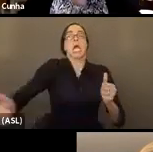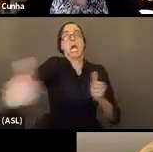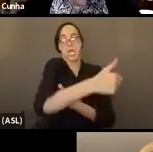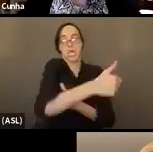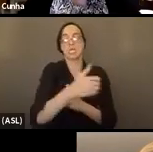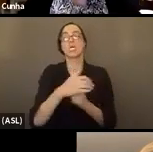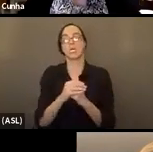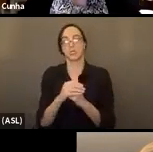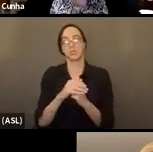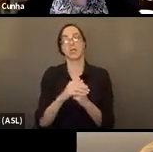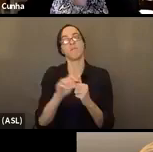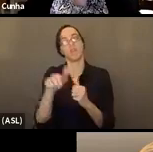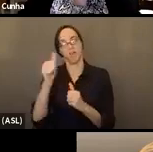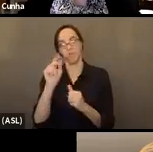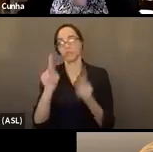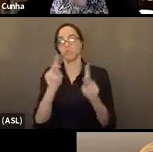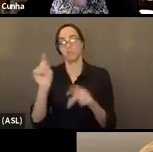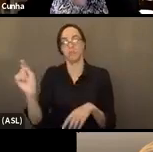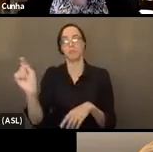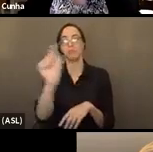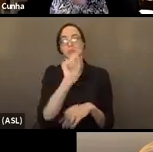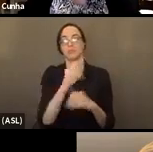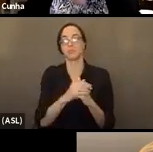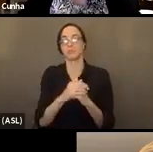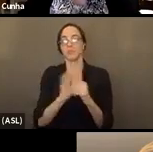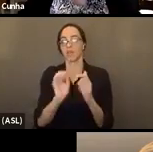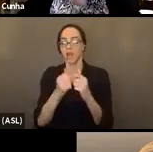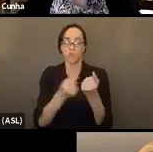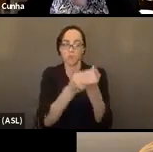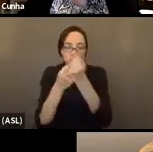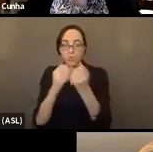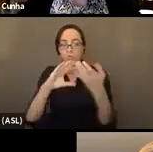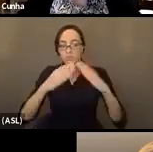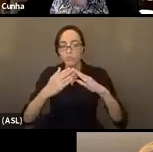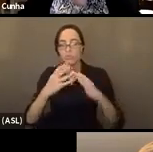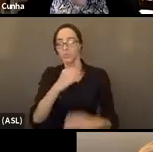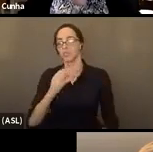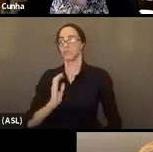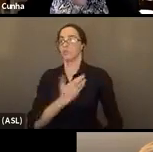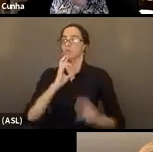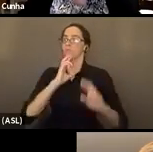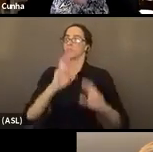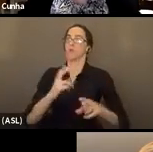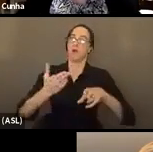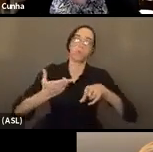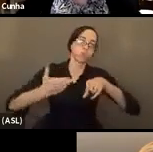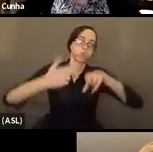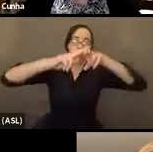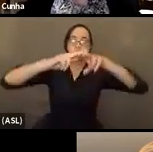community with regard to our response um so i'm really proud of where we've come over the last